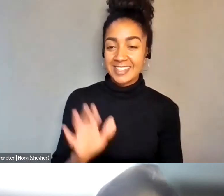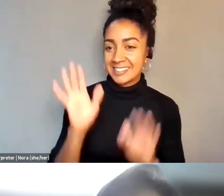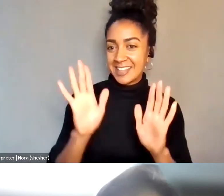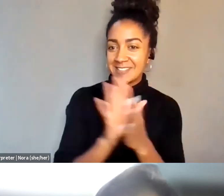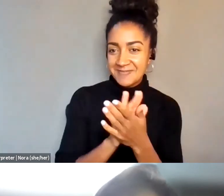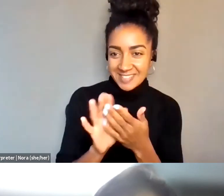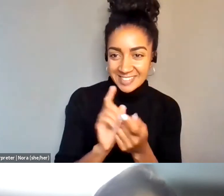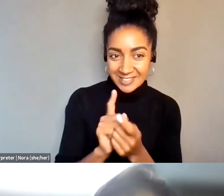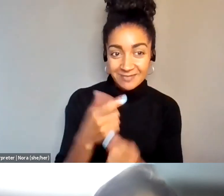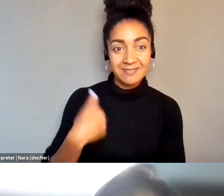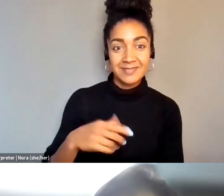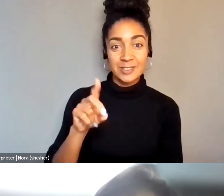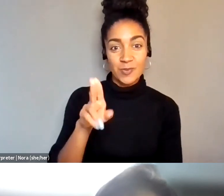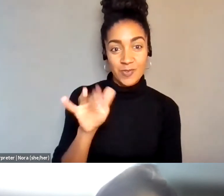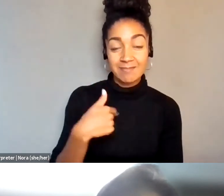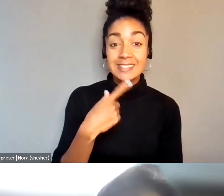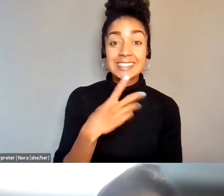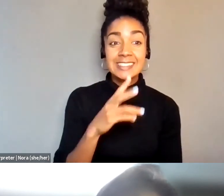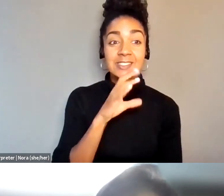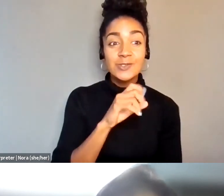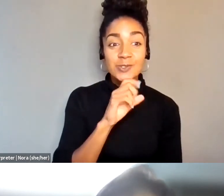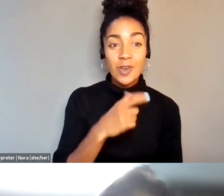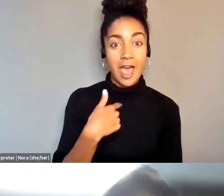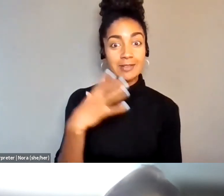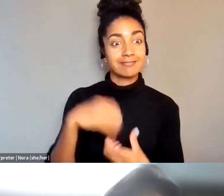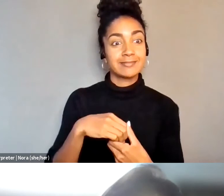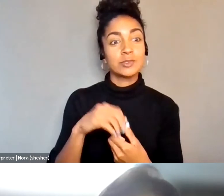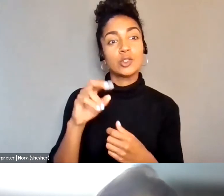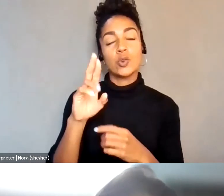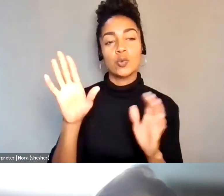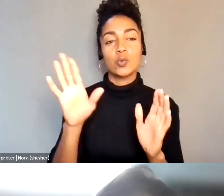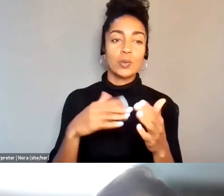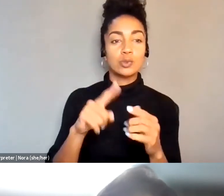I am 16 years old and I have been in Room to Read’s Girls’ Education Program for six years.